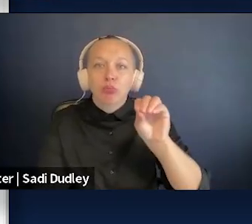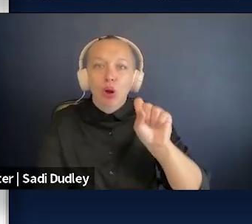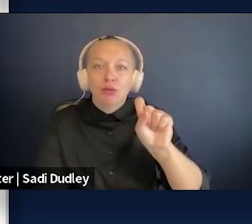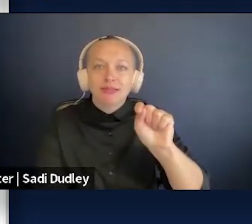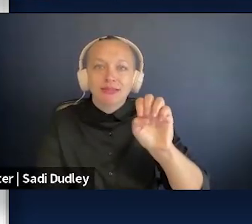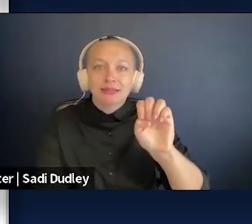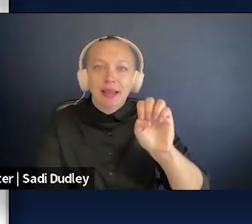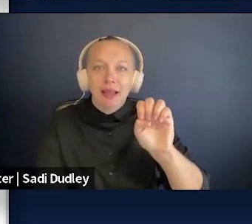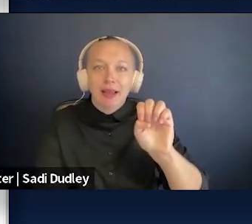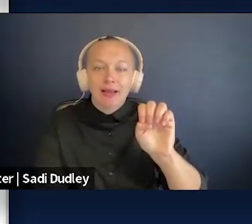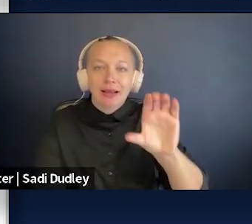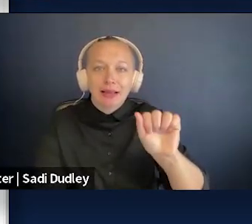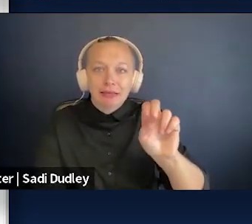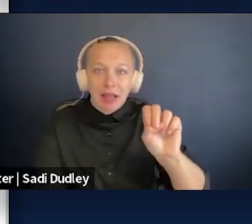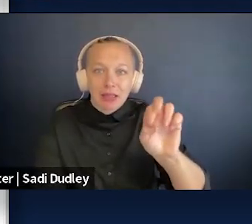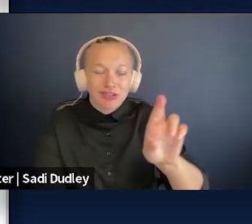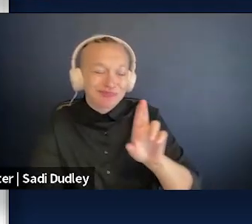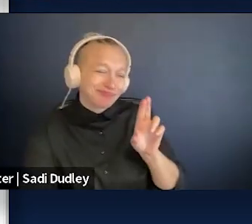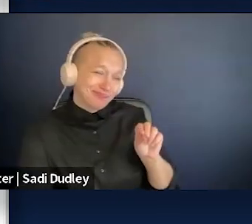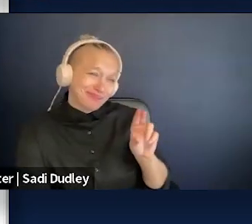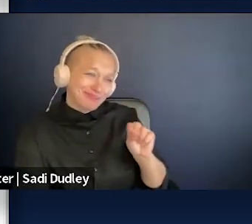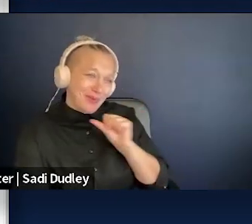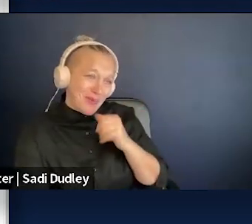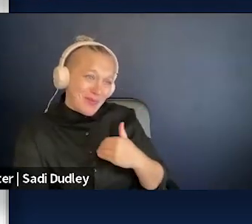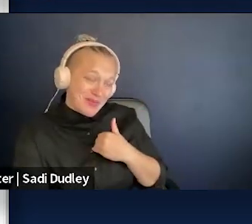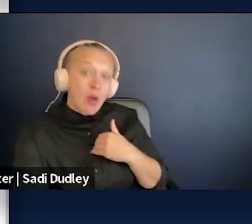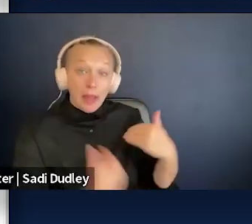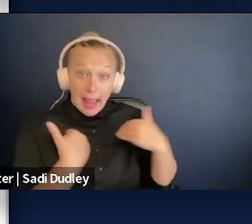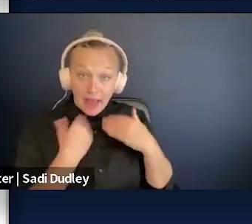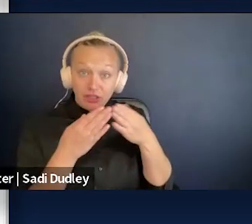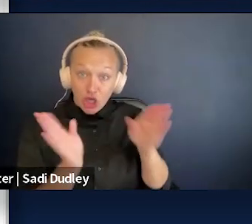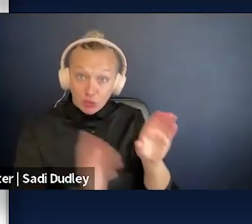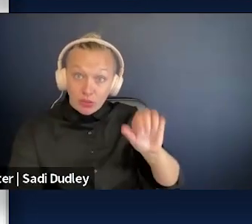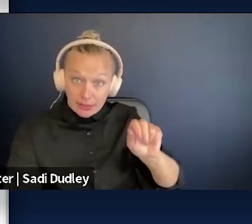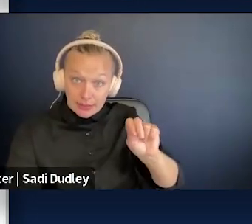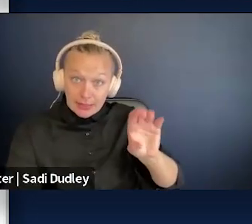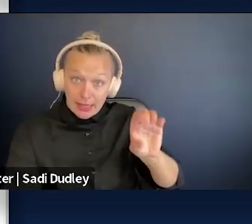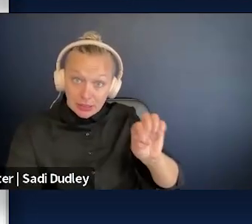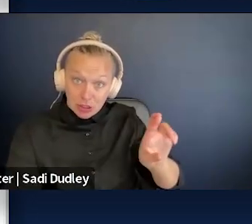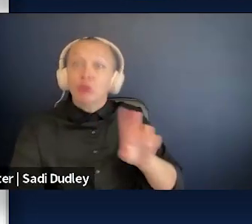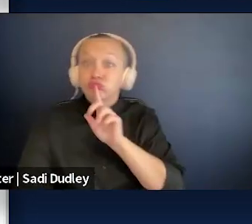No, we don't have prostate cancer. We have… cancer, in general. Well… Whoever had cancer.